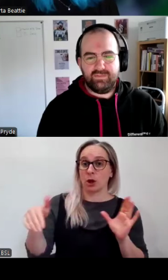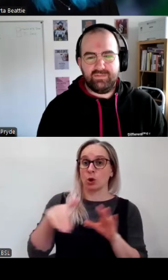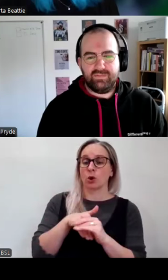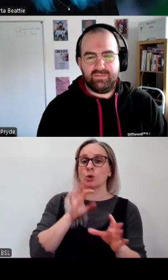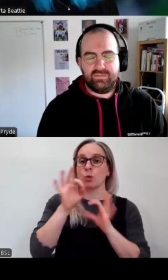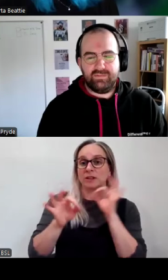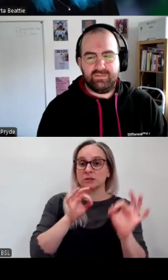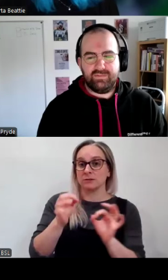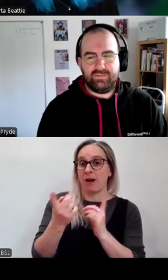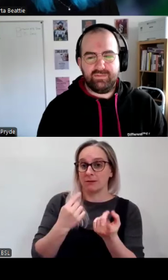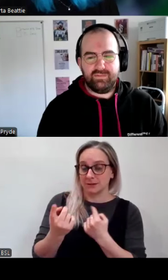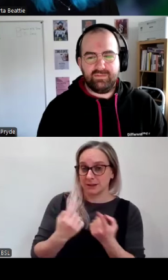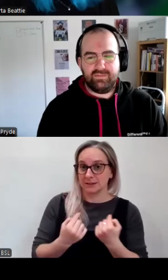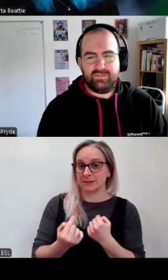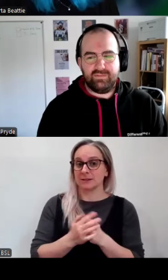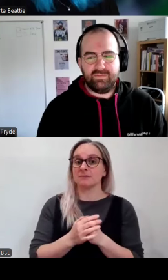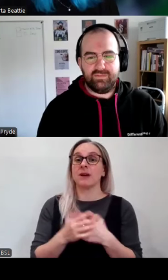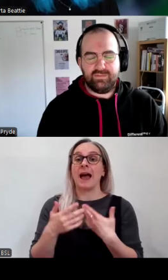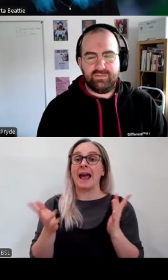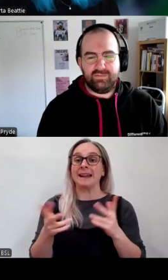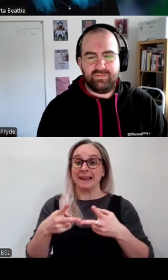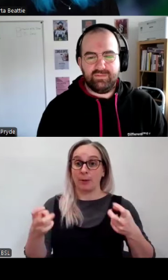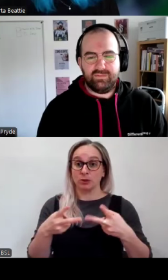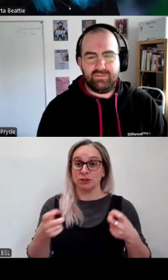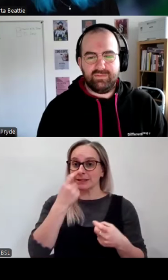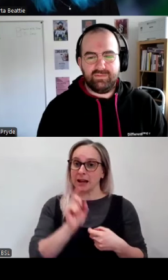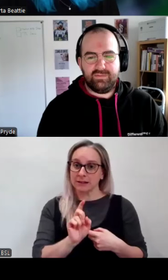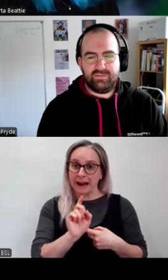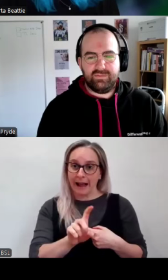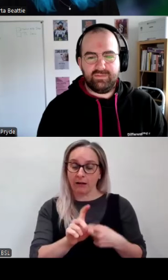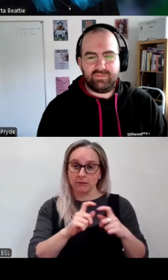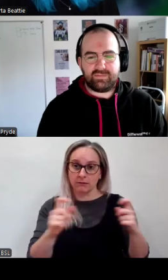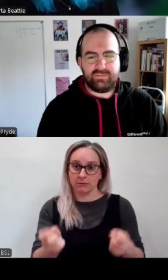You can click the CC button for closed captions. There's BSL interpretation